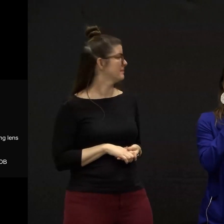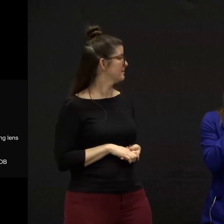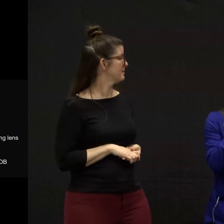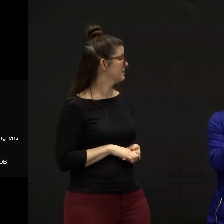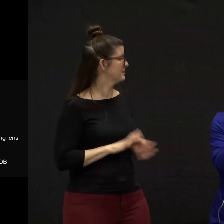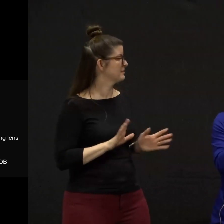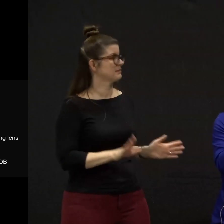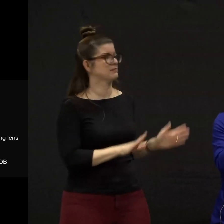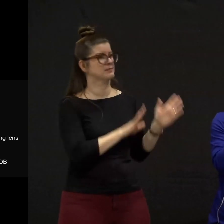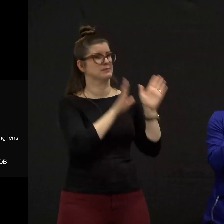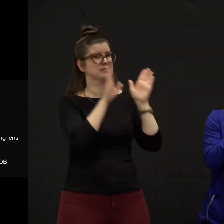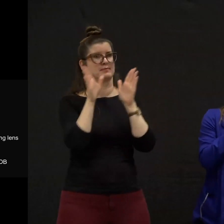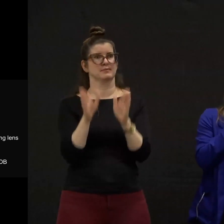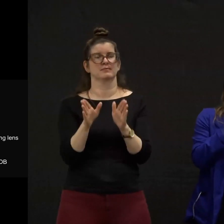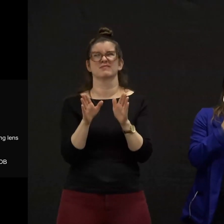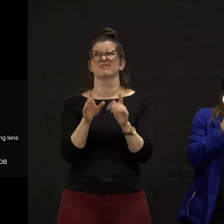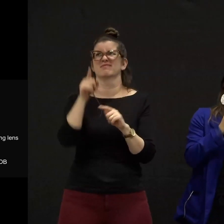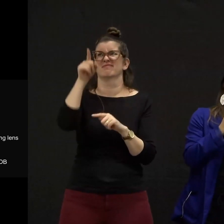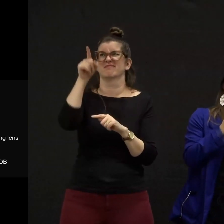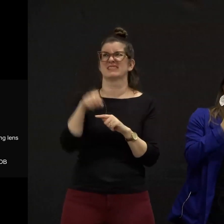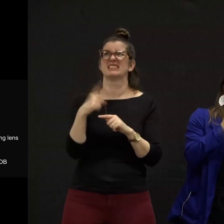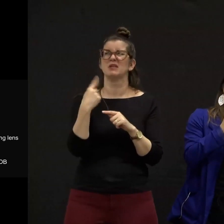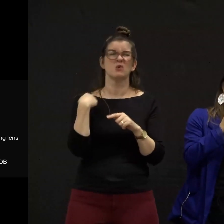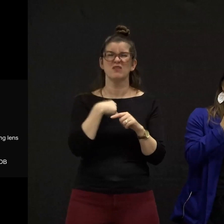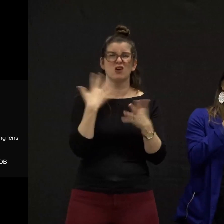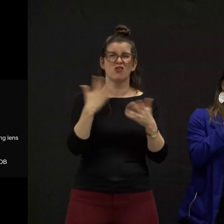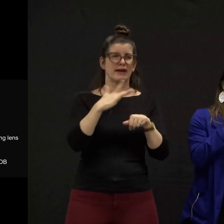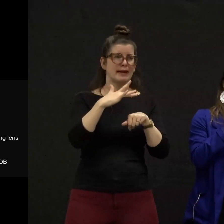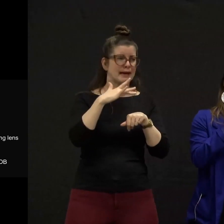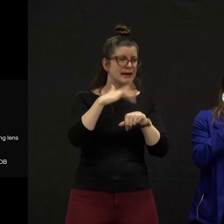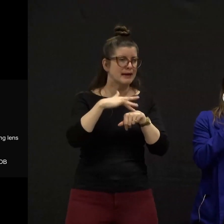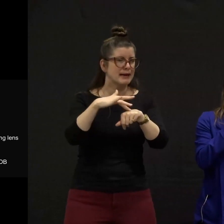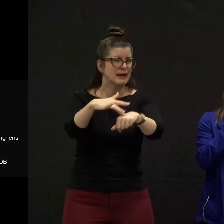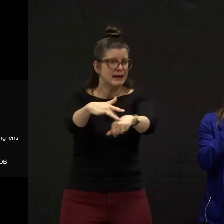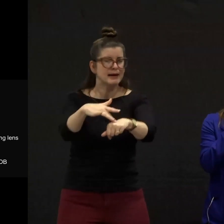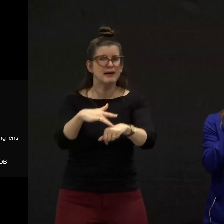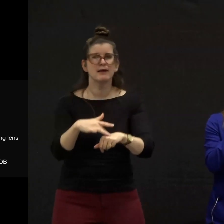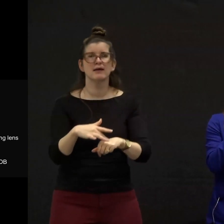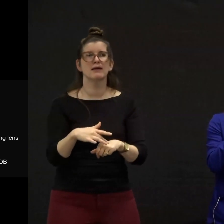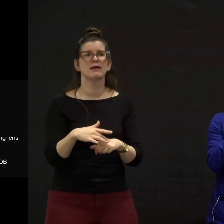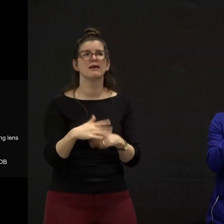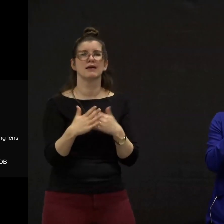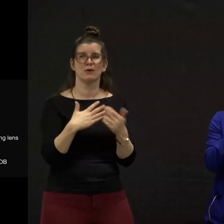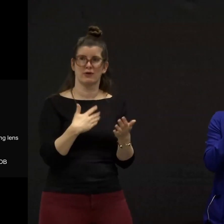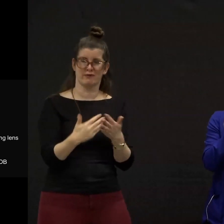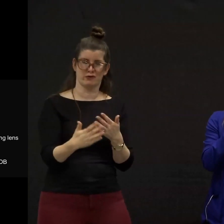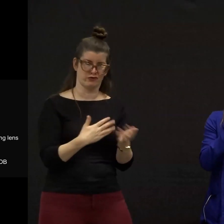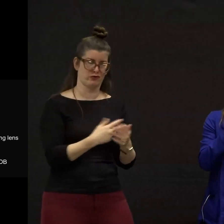And this is something we've kind of touched on already. However, we are very clear in our reports